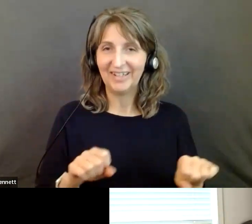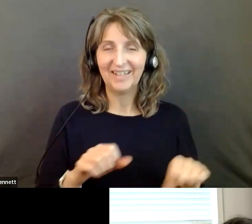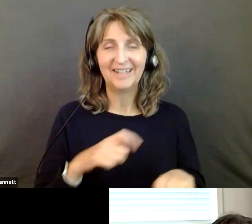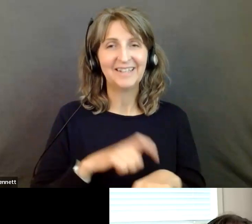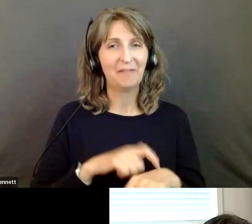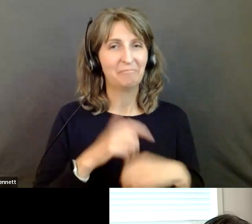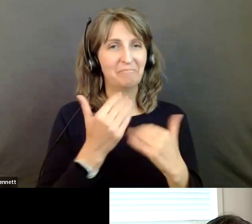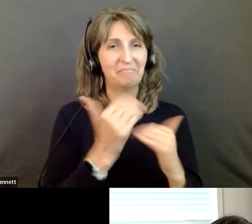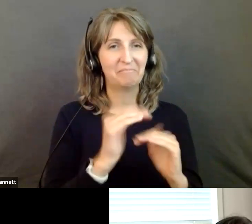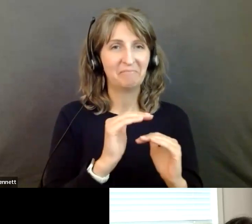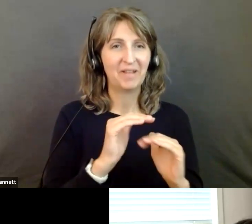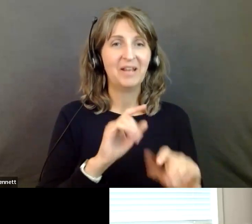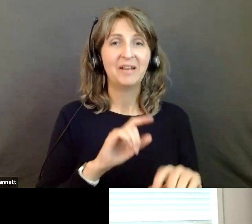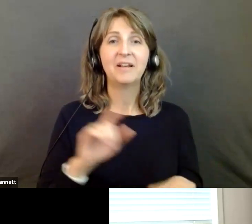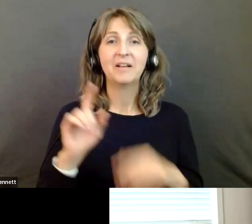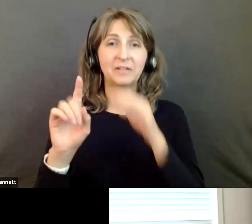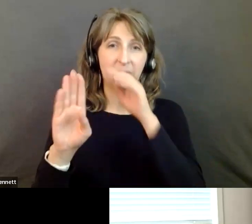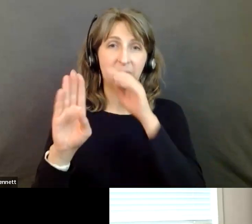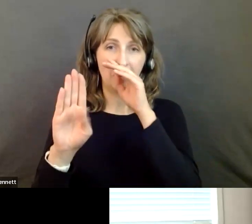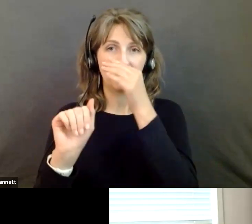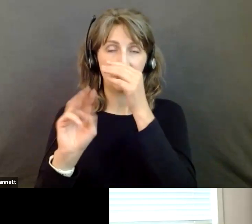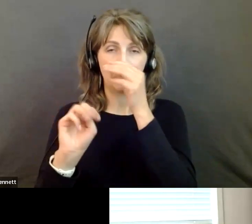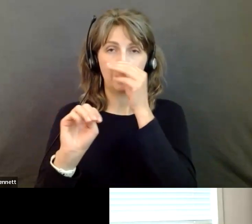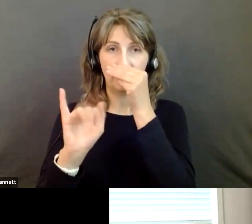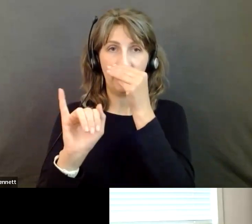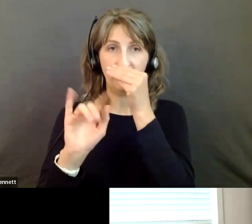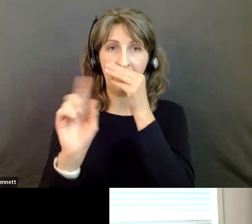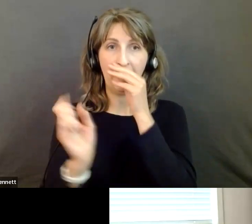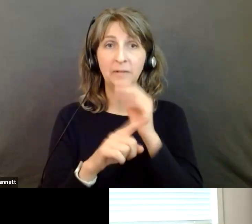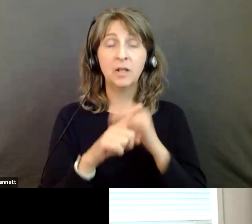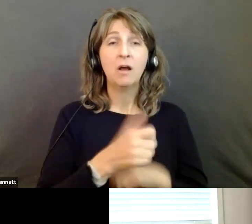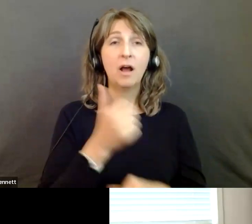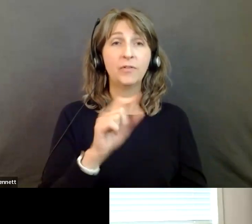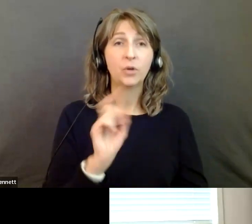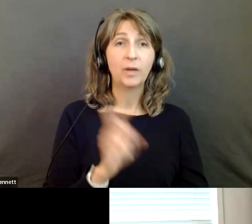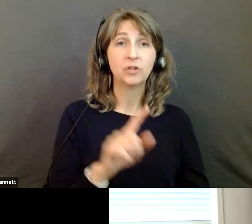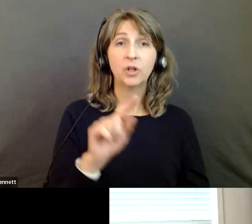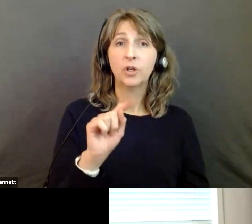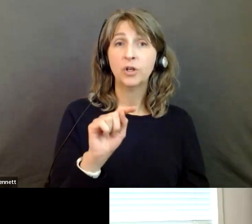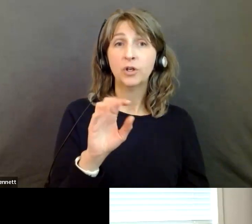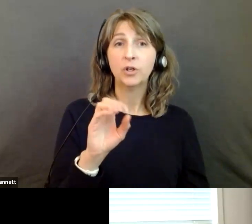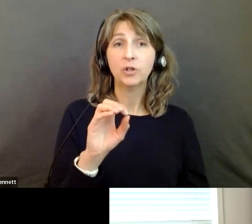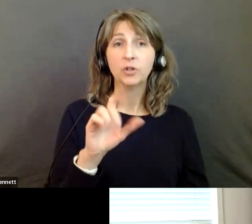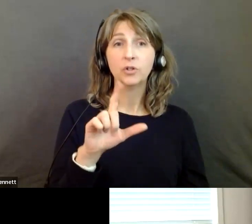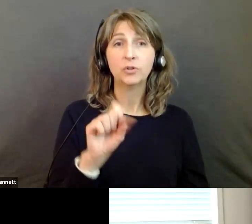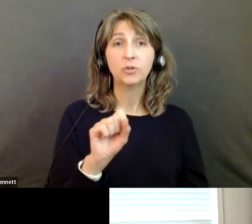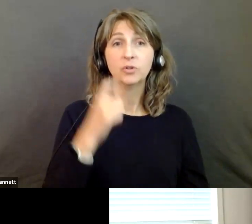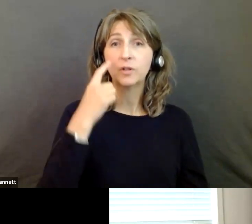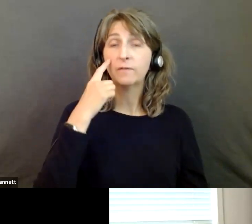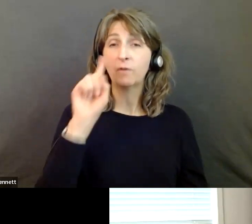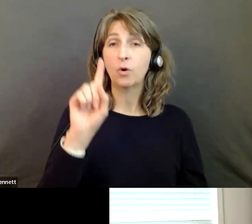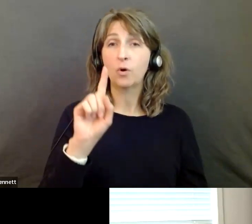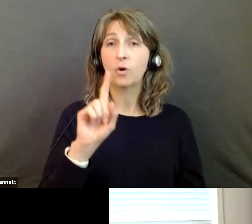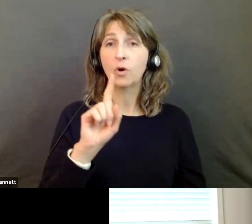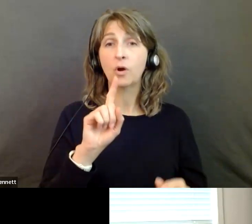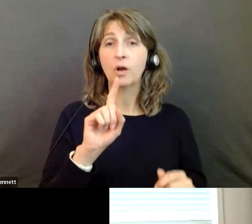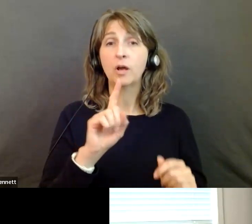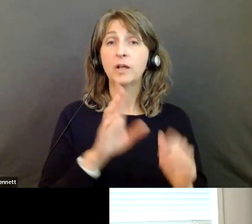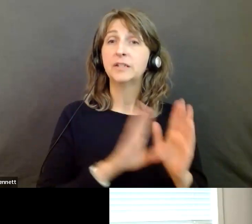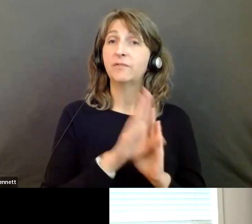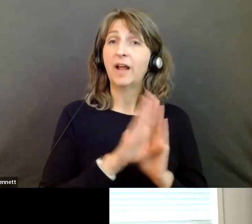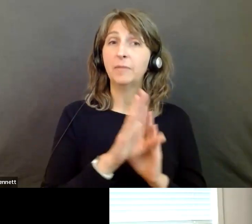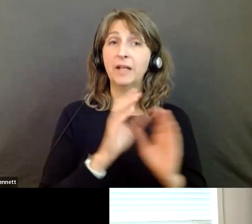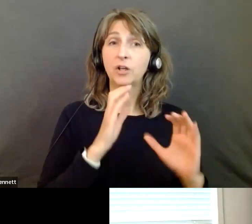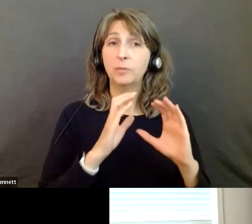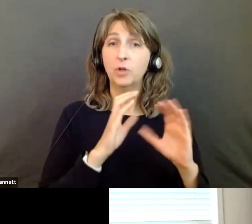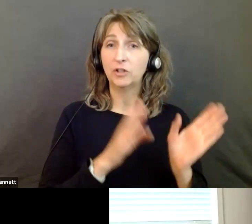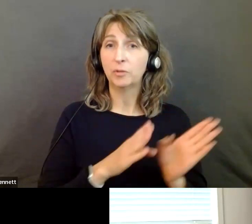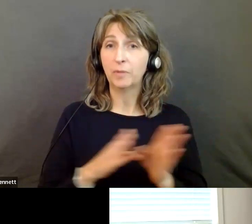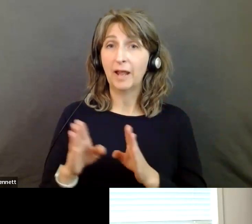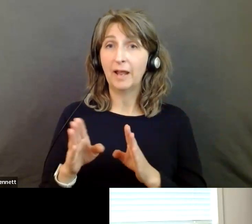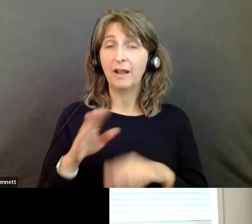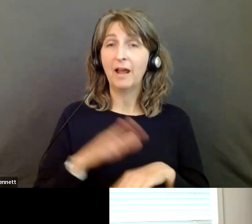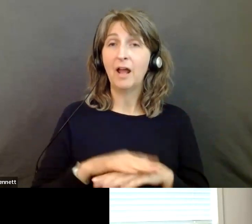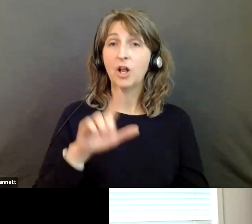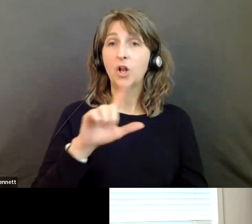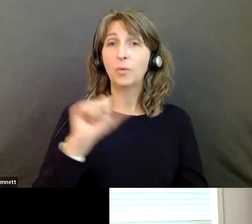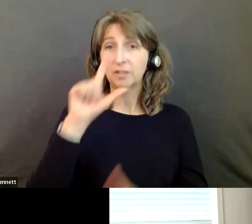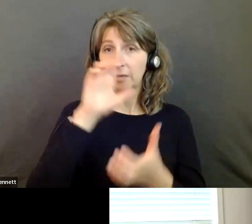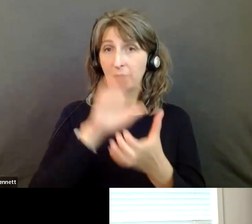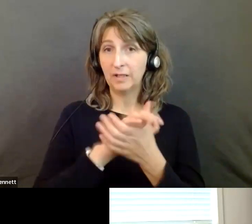So we have another question. Can you show where the tools for developing communication, communication plans, is on the Louisiana Believes website.